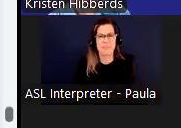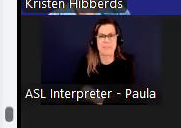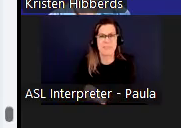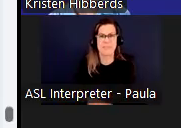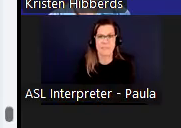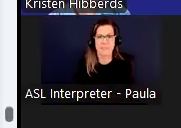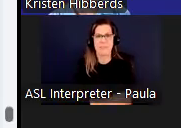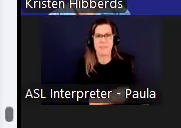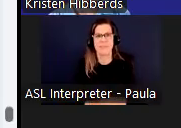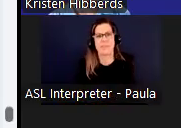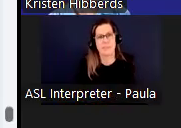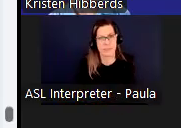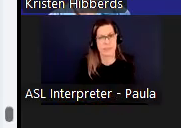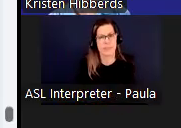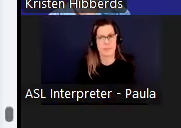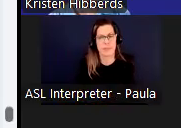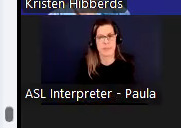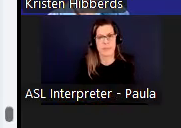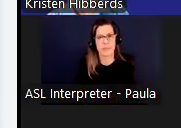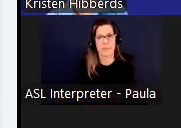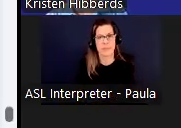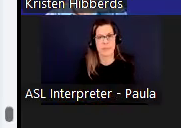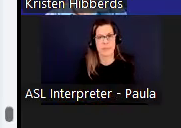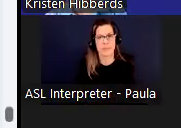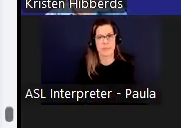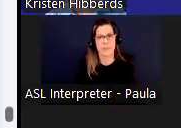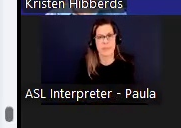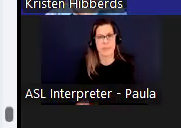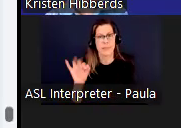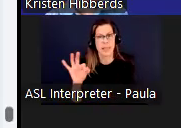What what are, you know, somebody reporting an allegation of abuse,